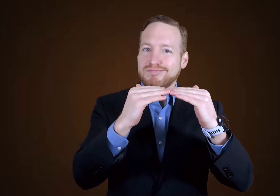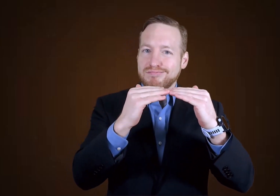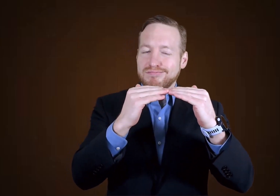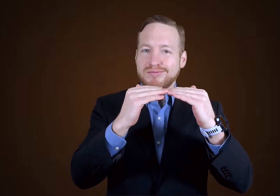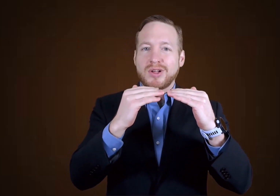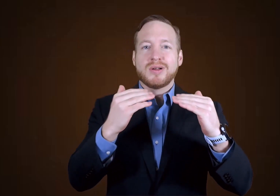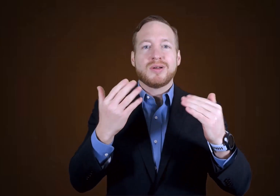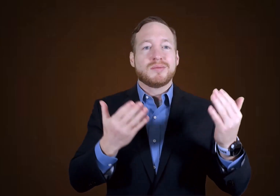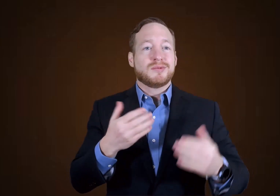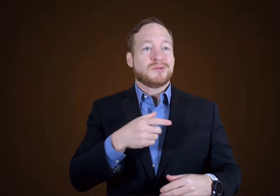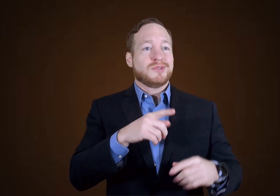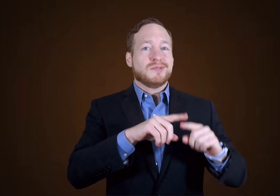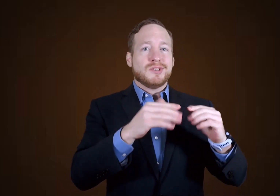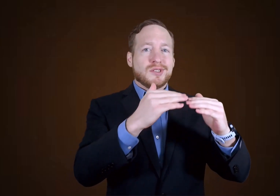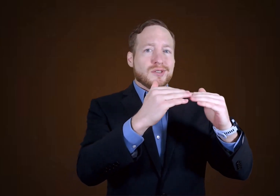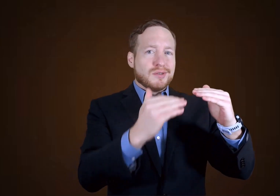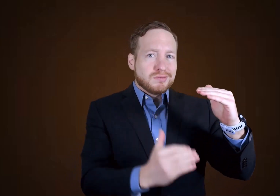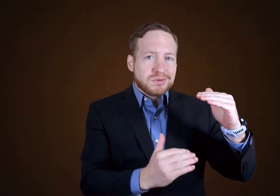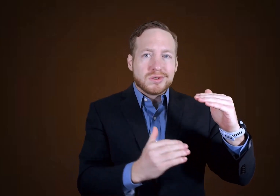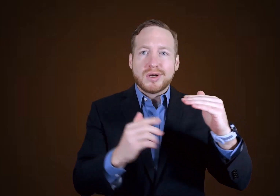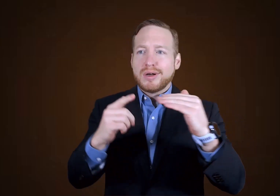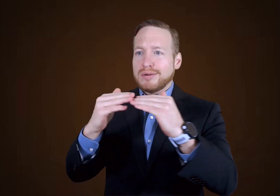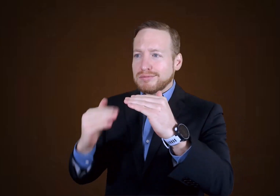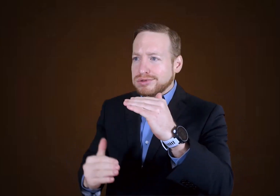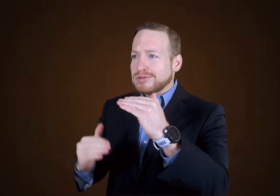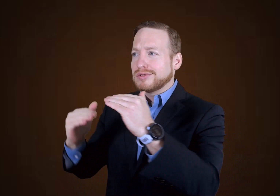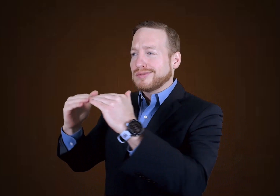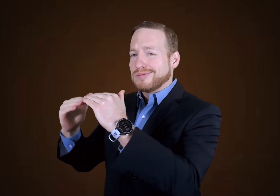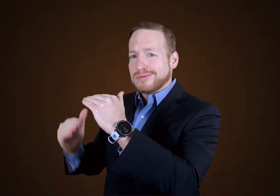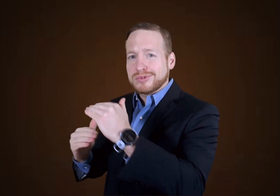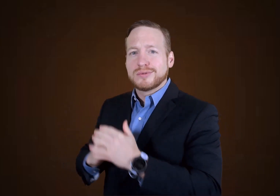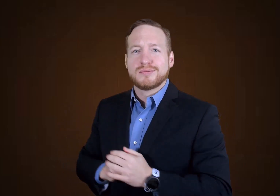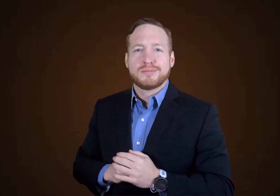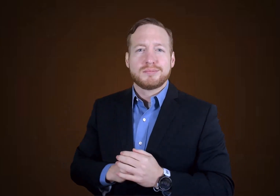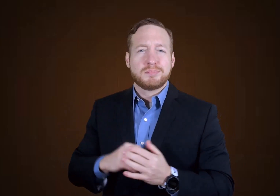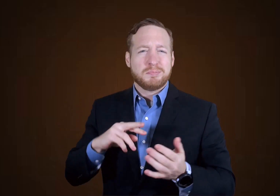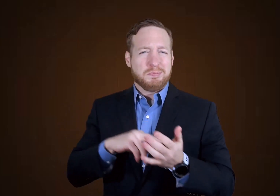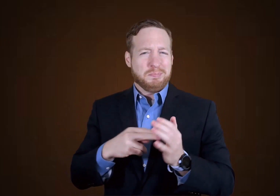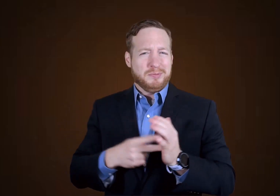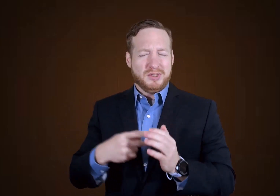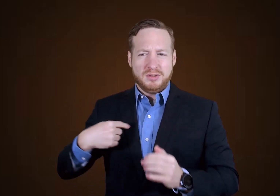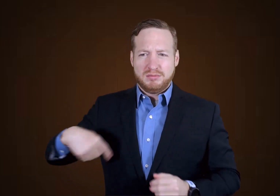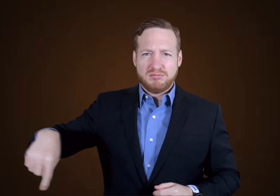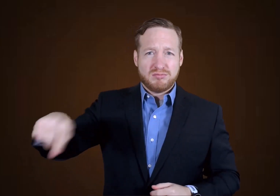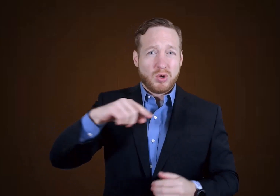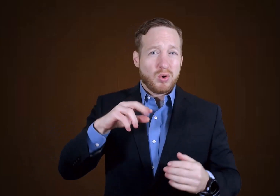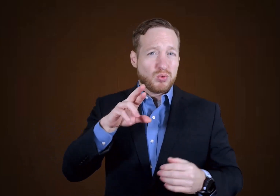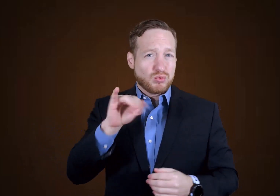but in fact that's not the case there's a lot of disparity in the services that go